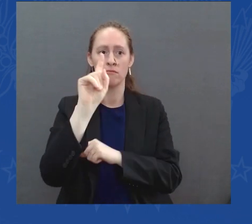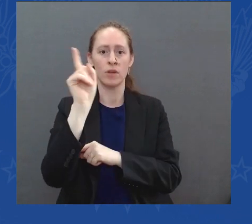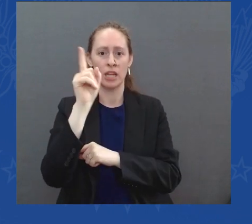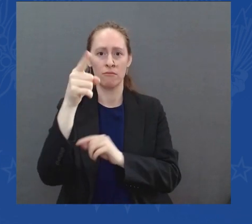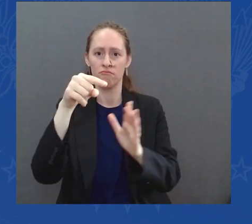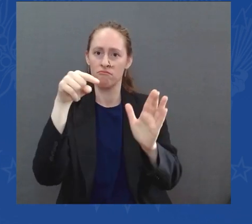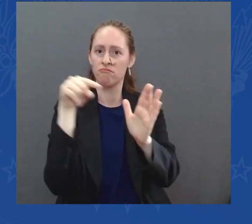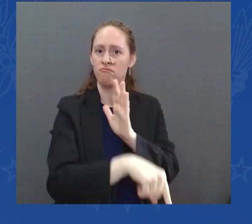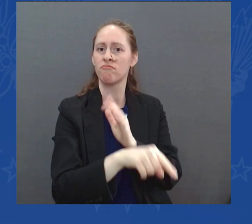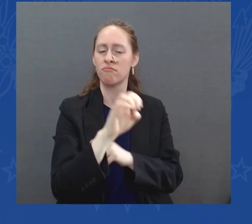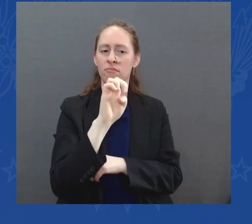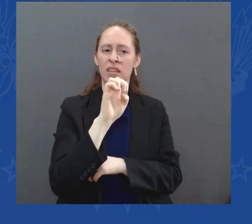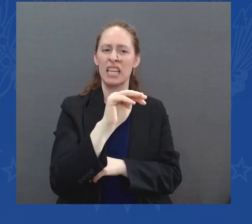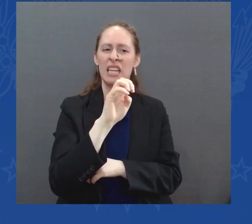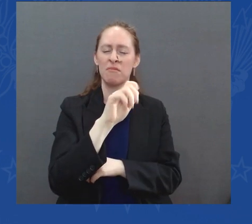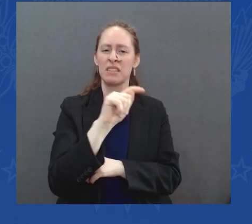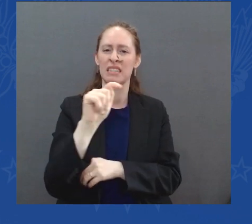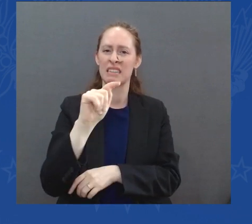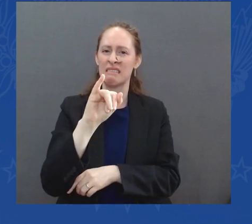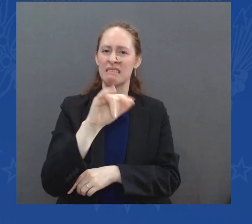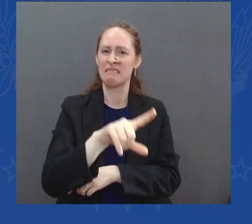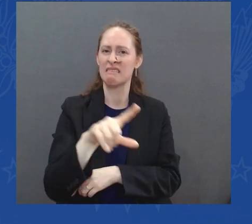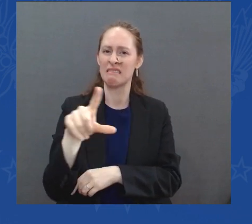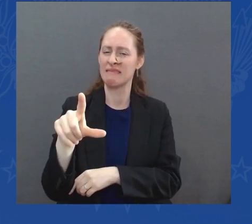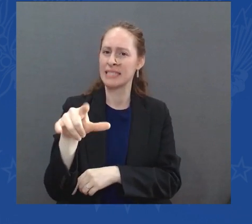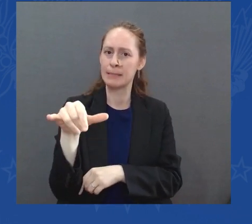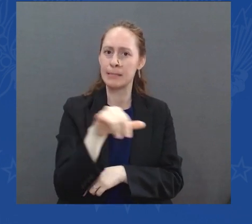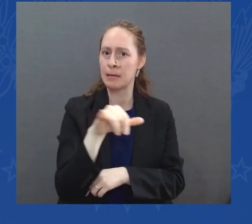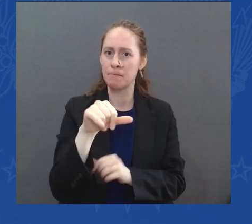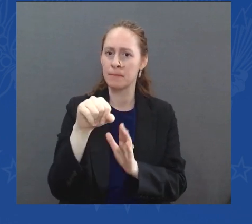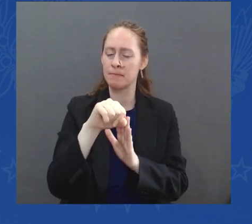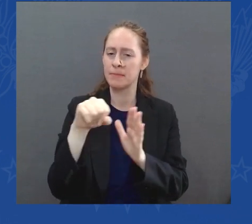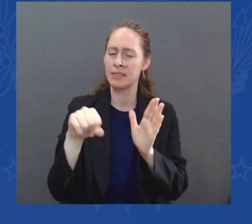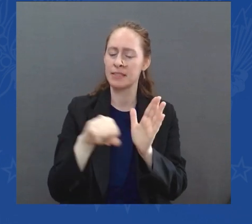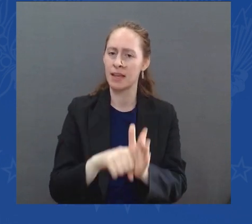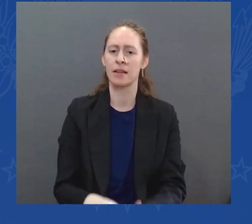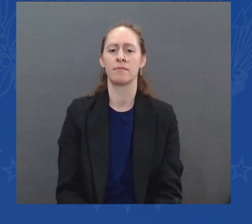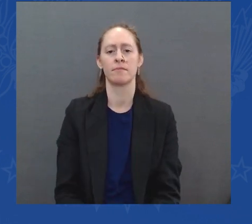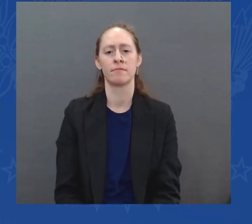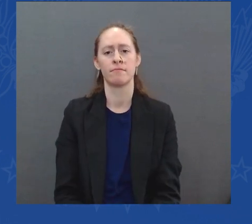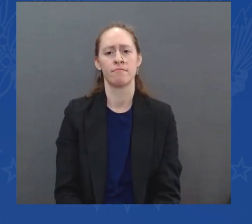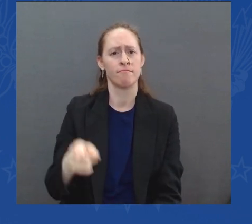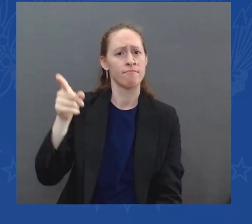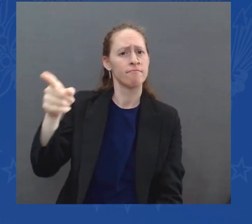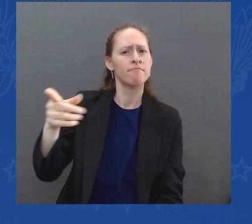She became one of the first investigative and most prominent journalist and civil rights activist of her time.